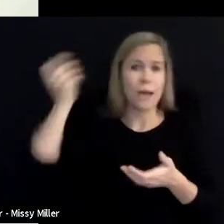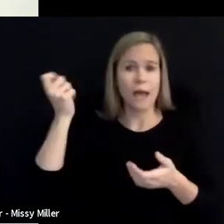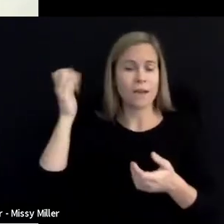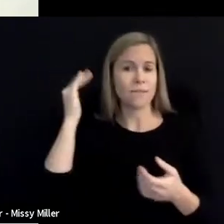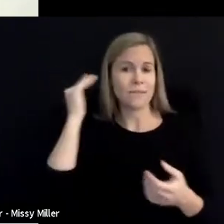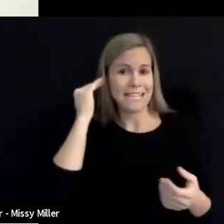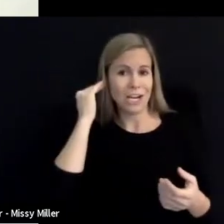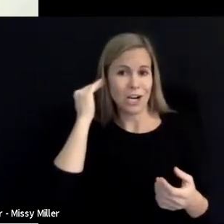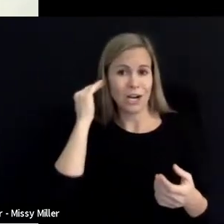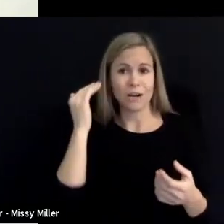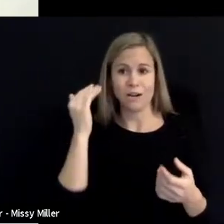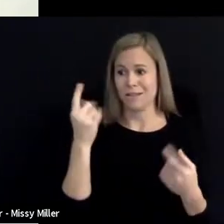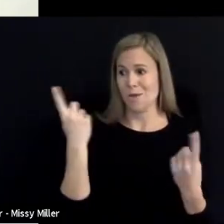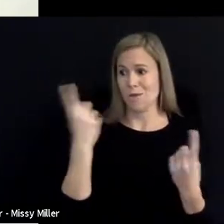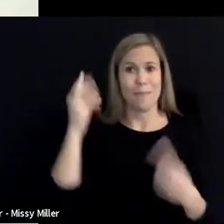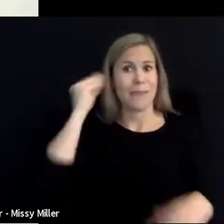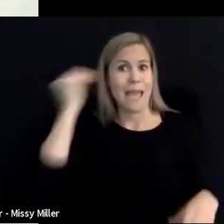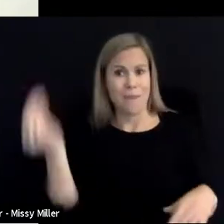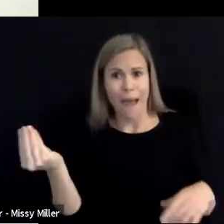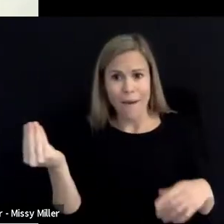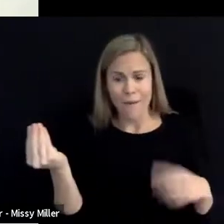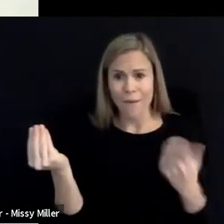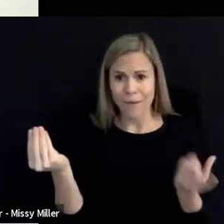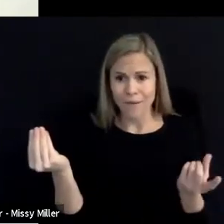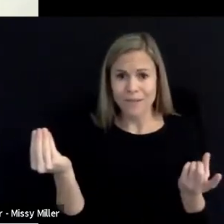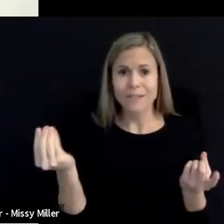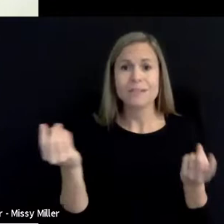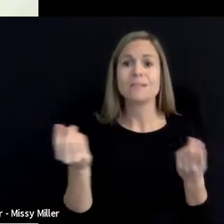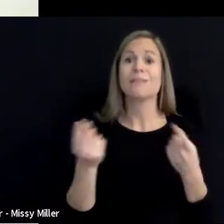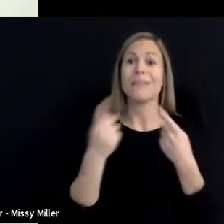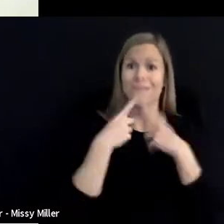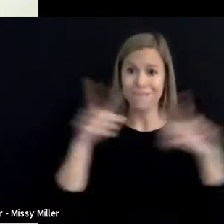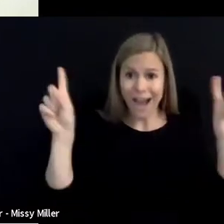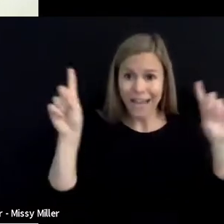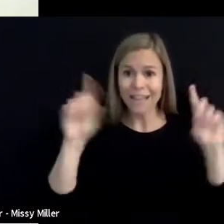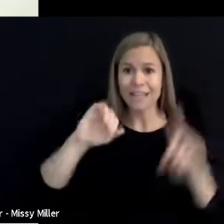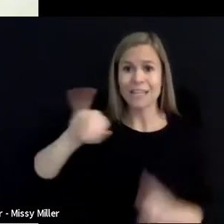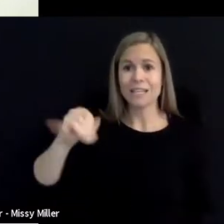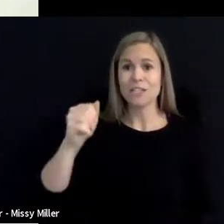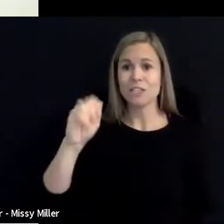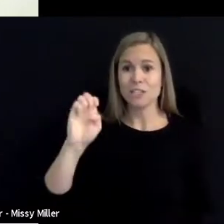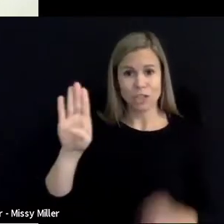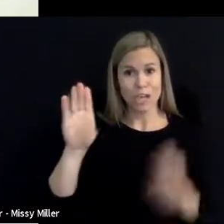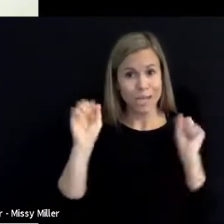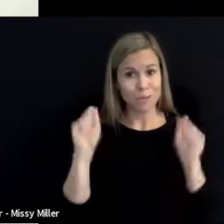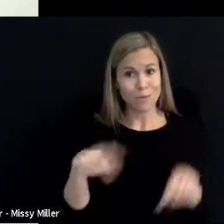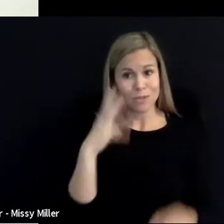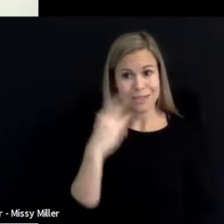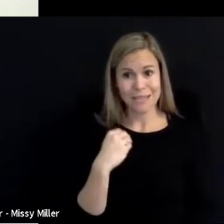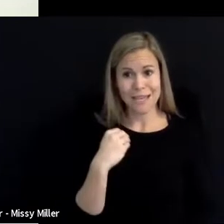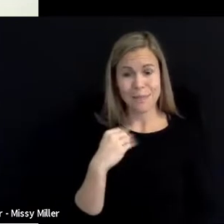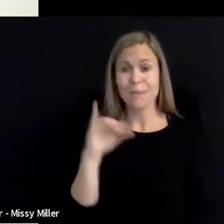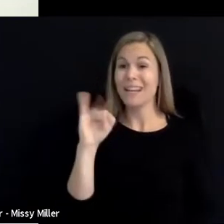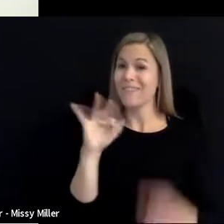but now, Jacob could sleep. You know how hard it is to sleep when you're in pain,